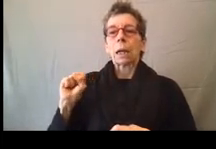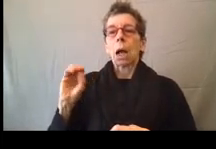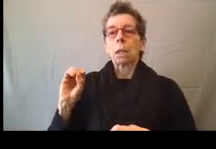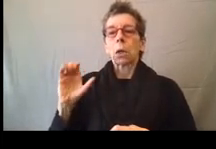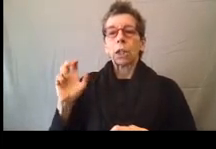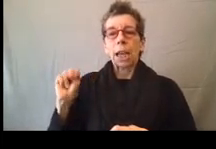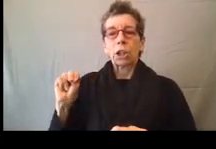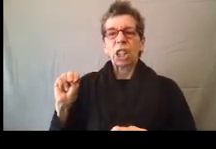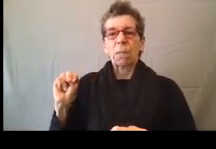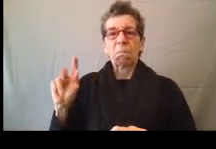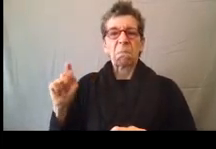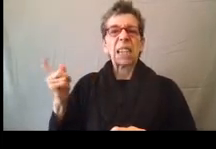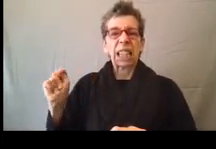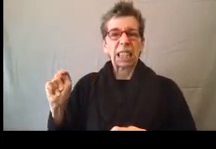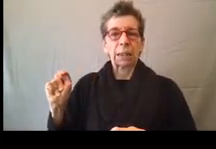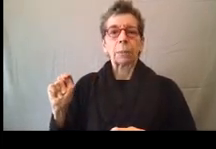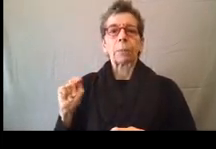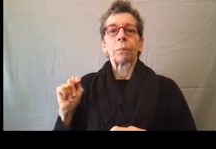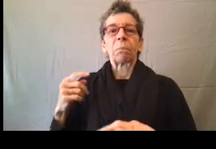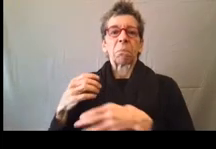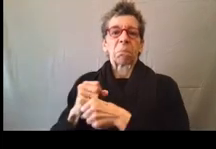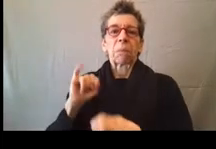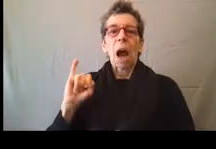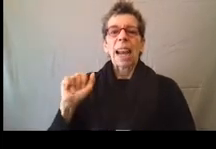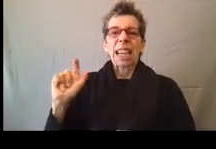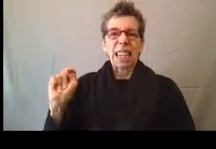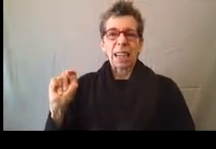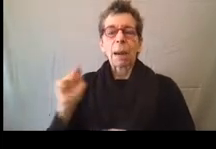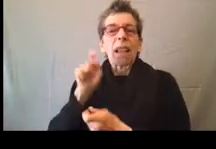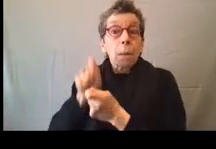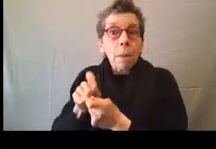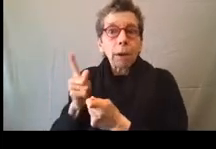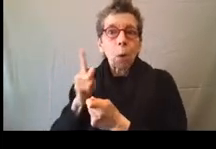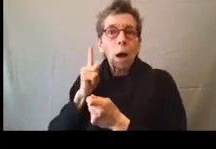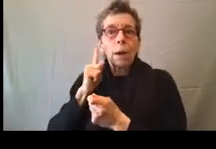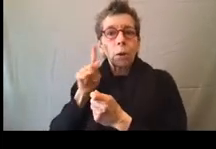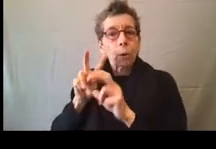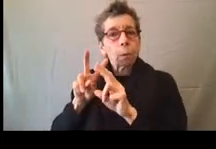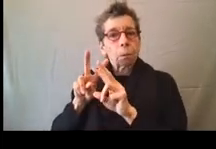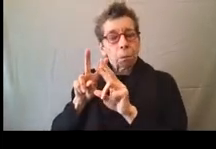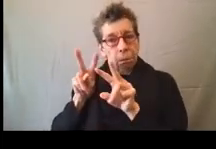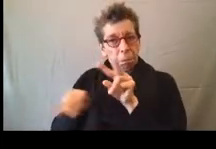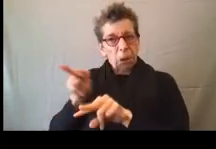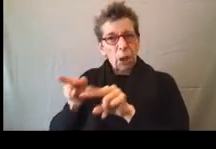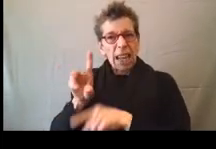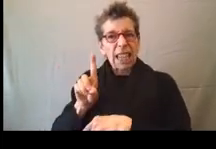a specific one for disability referred to as the Disability Implicit Association Test.